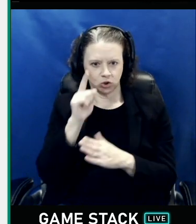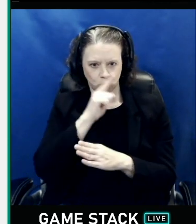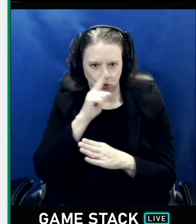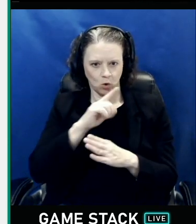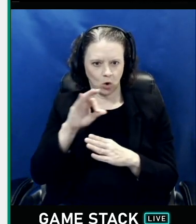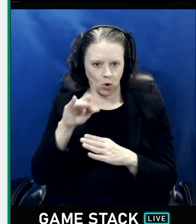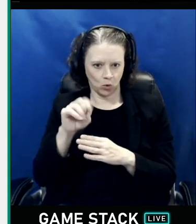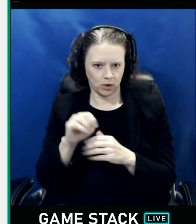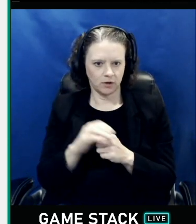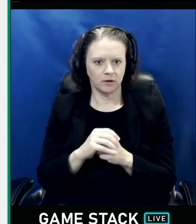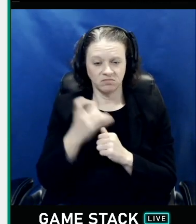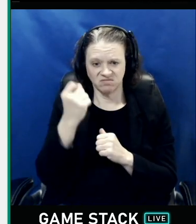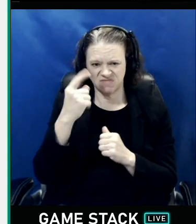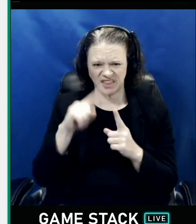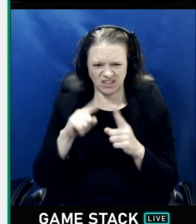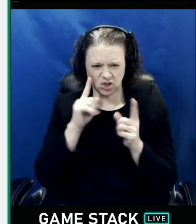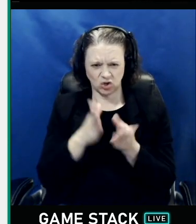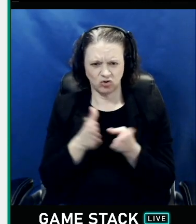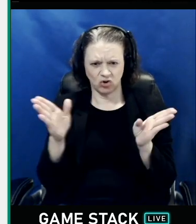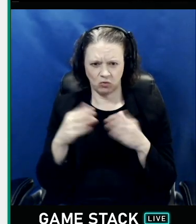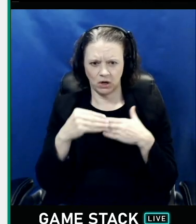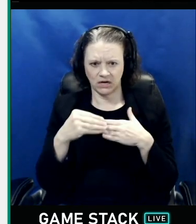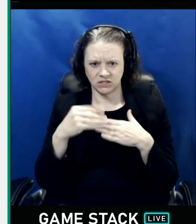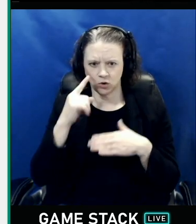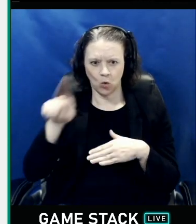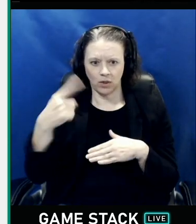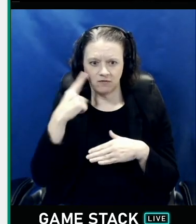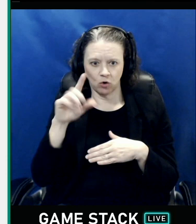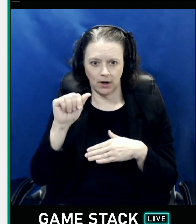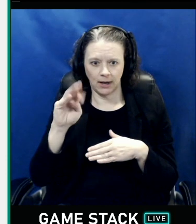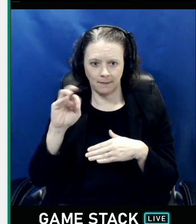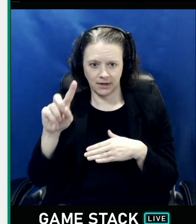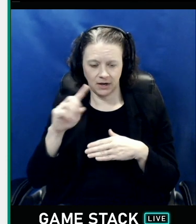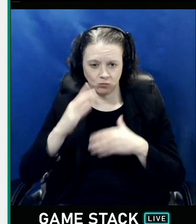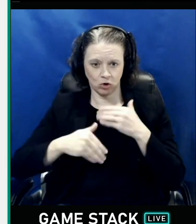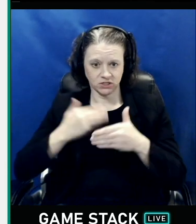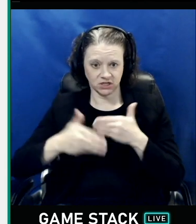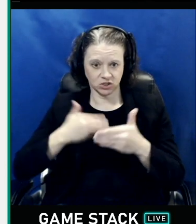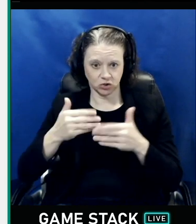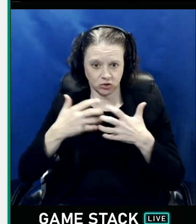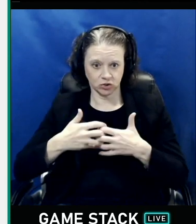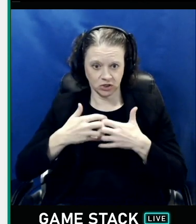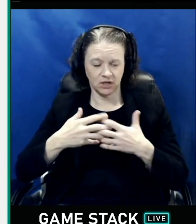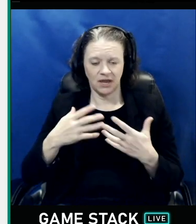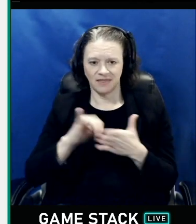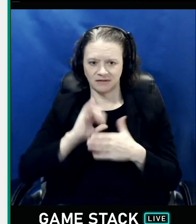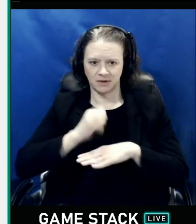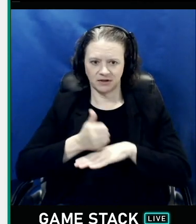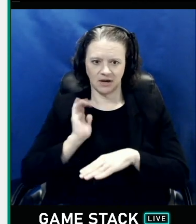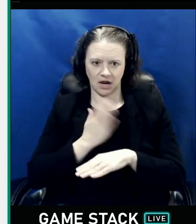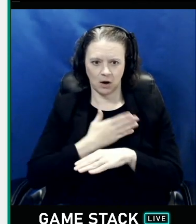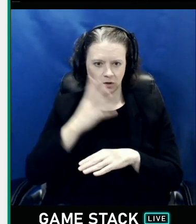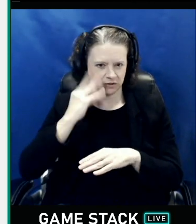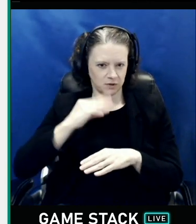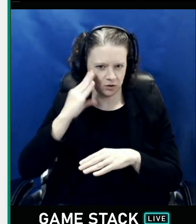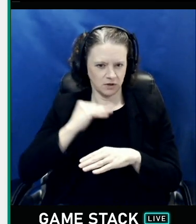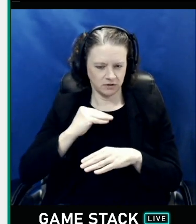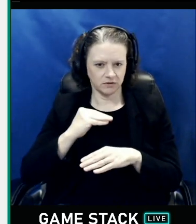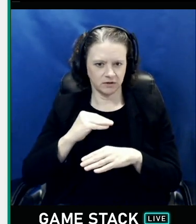this is general guidance only for AMD processors and is based on our experience. It is subject to change. Profile your application for best performance.